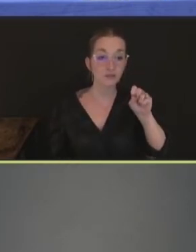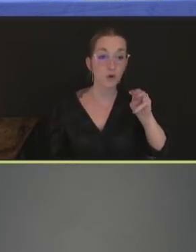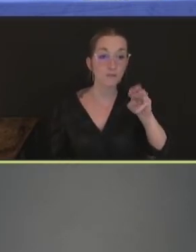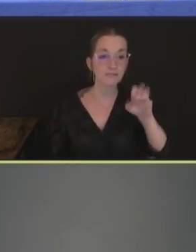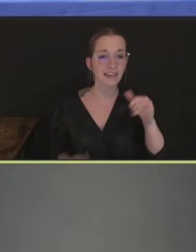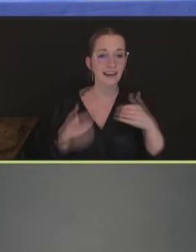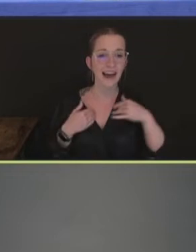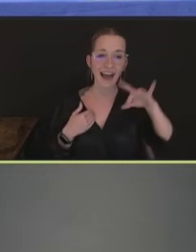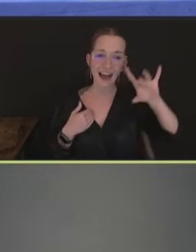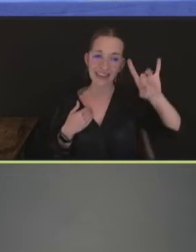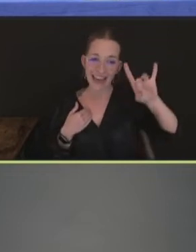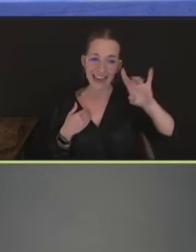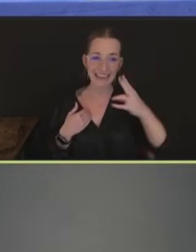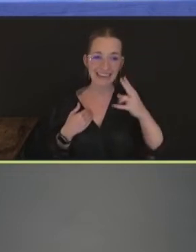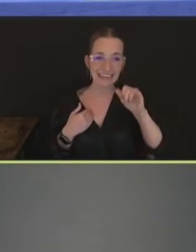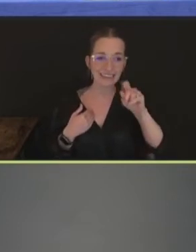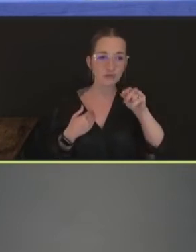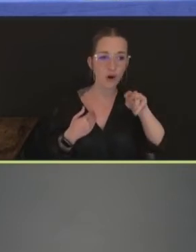and ubiquitylation.